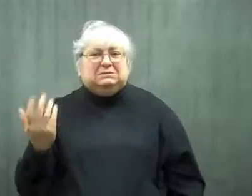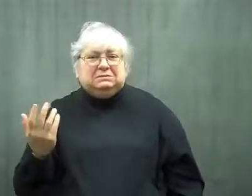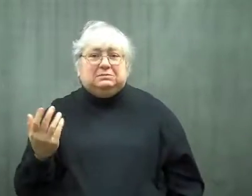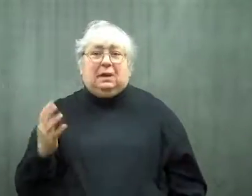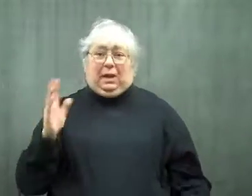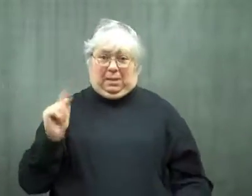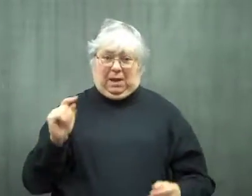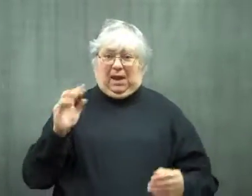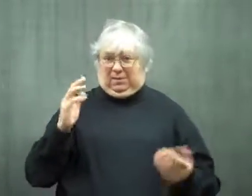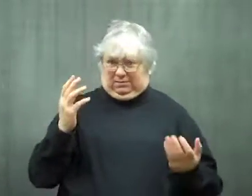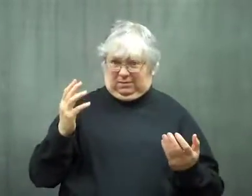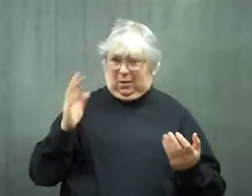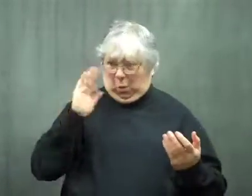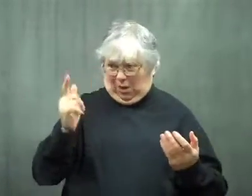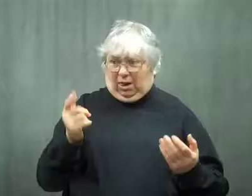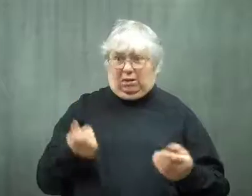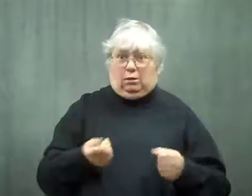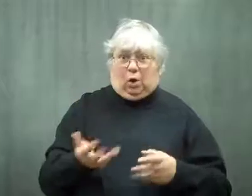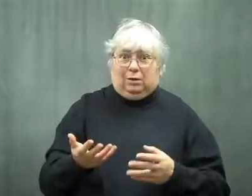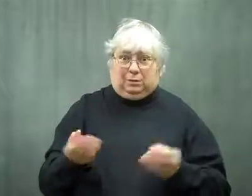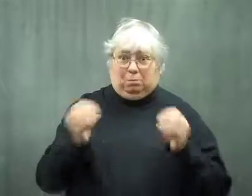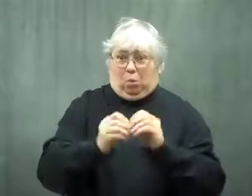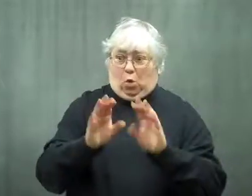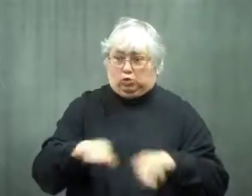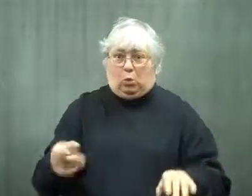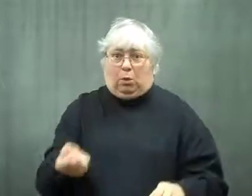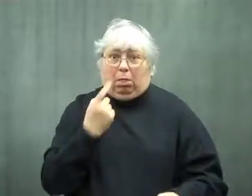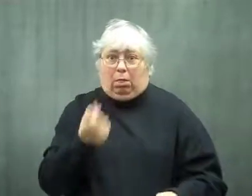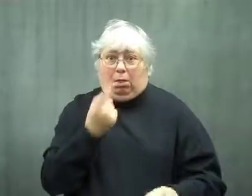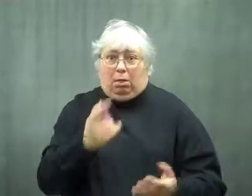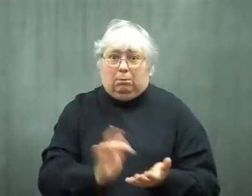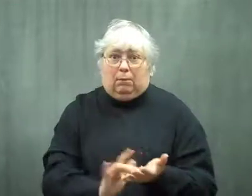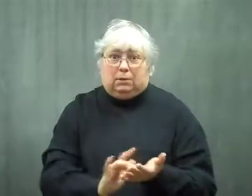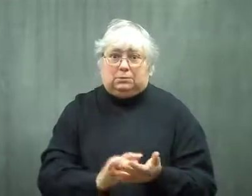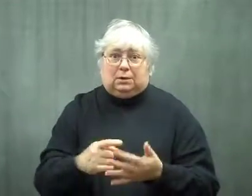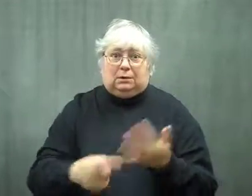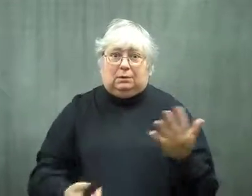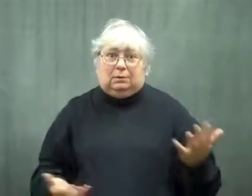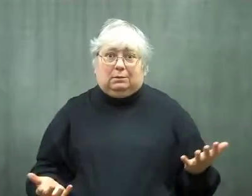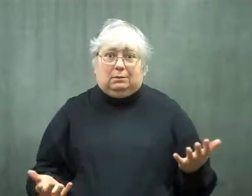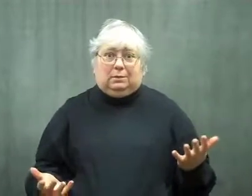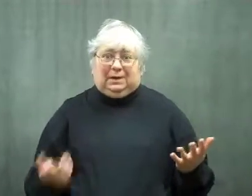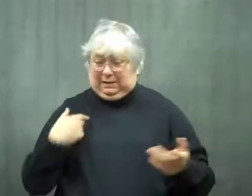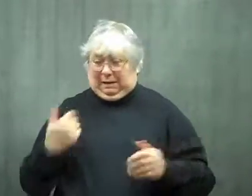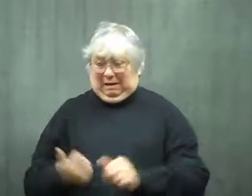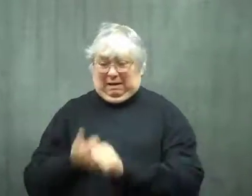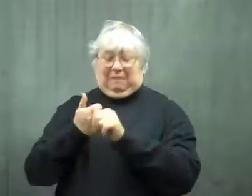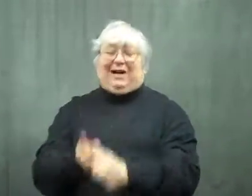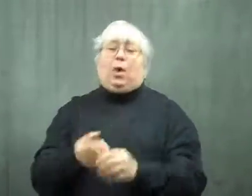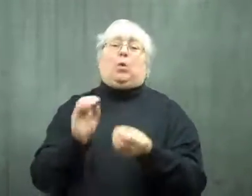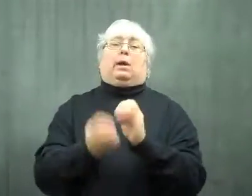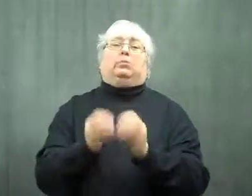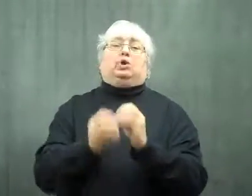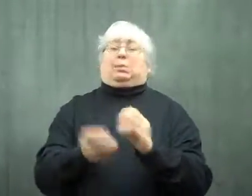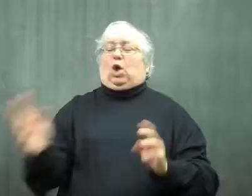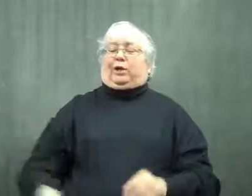However, he is concerned it will result in more children being medicated.